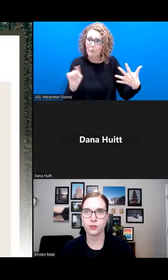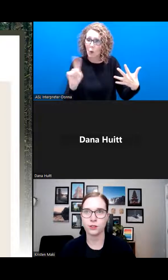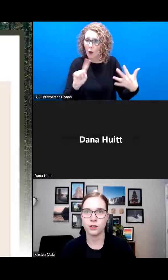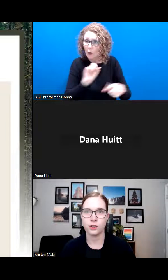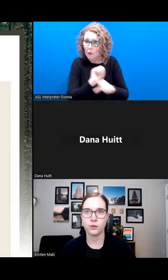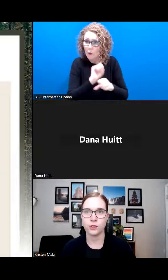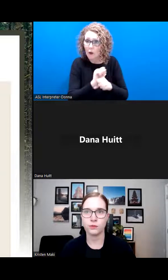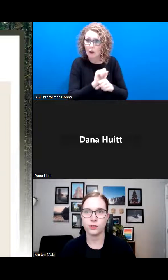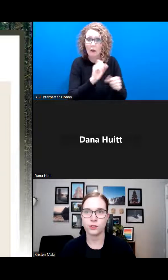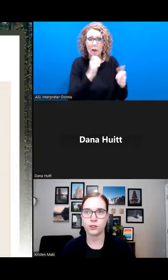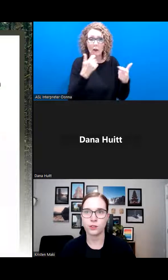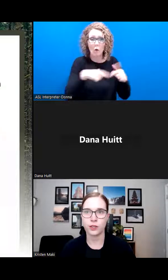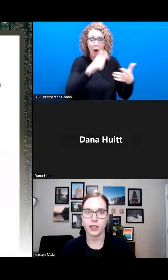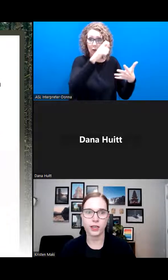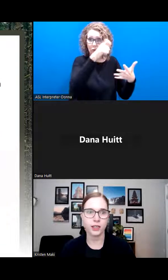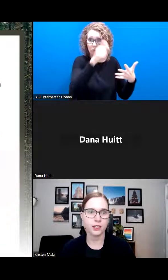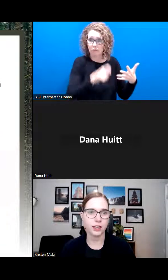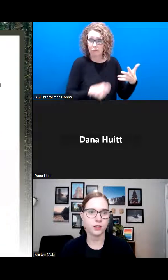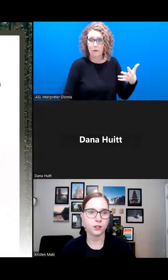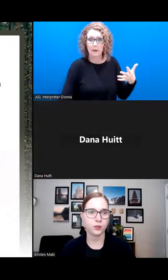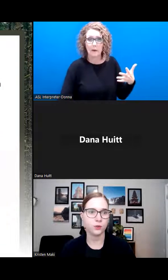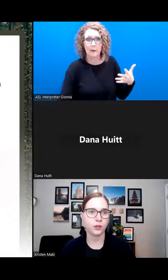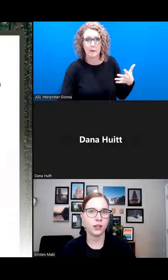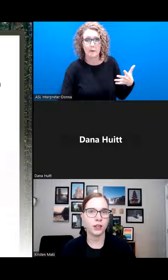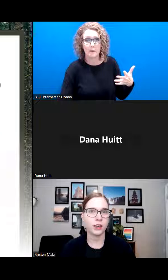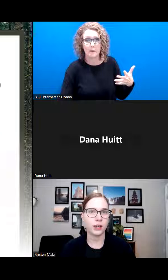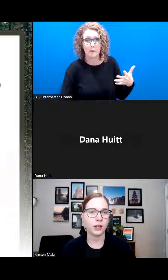So first of all, I think it's helpful for us to make sure that we're